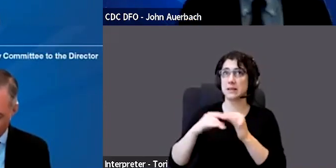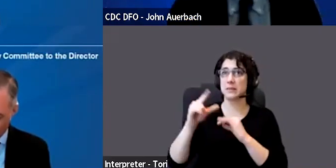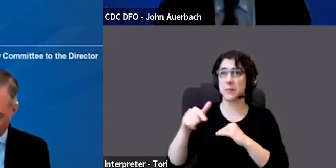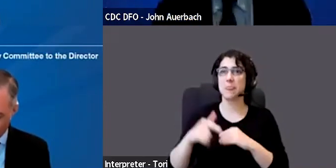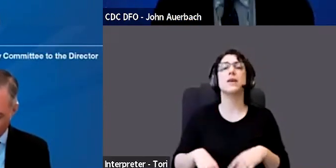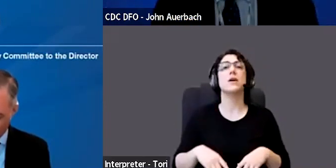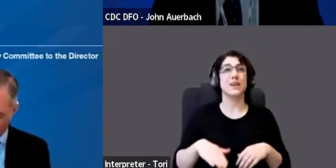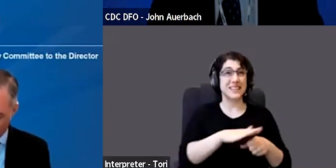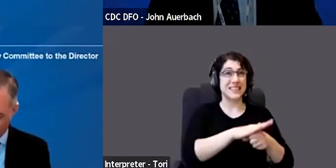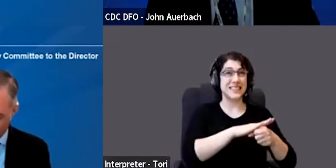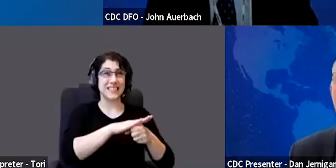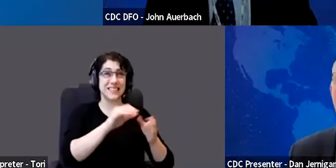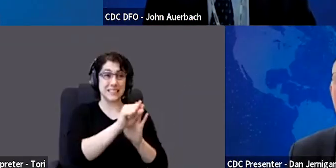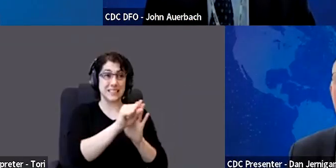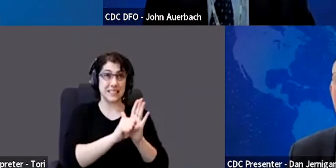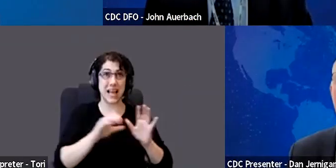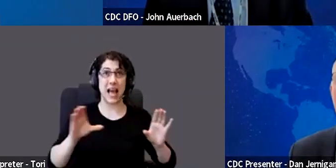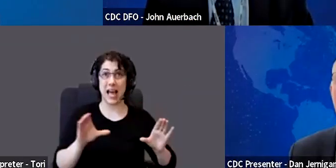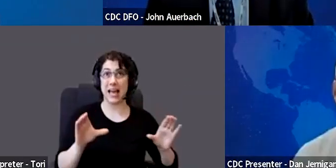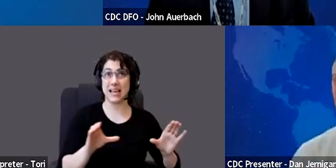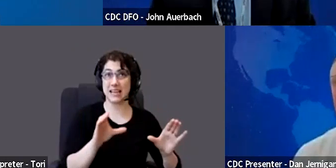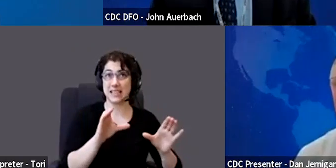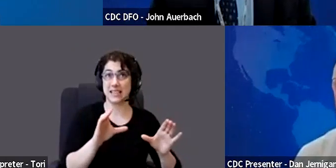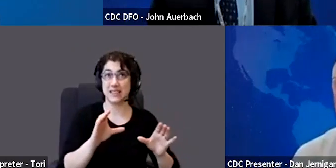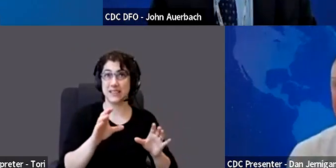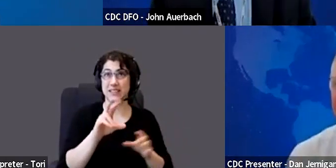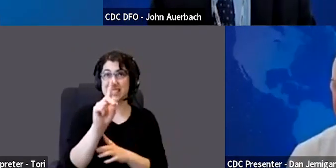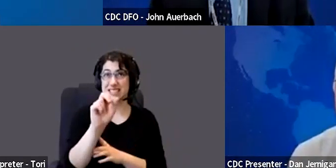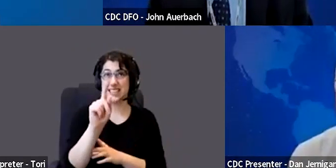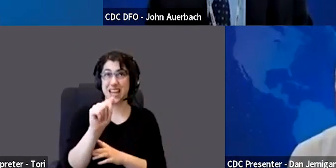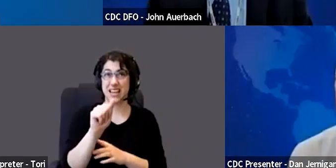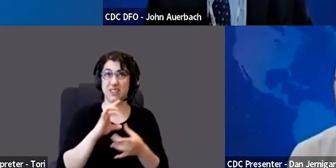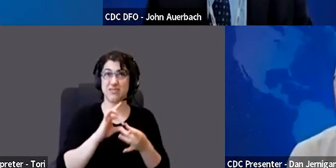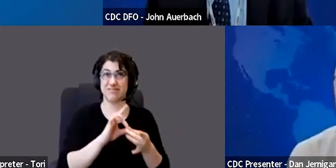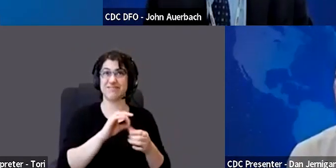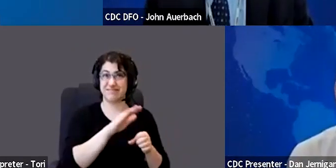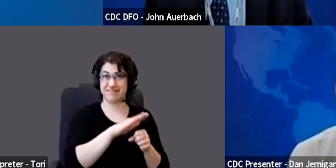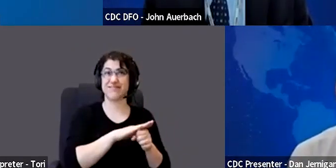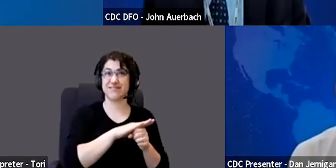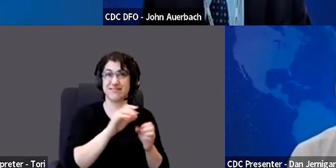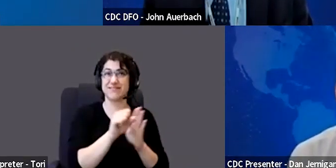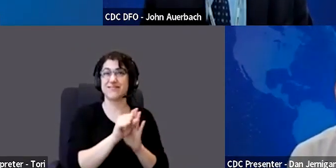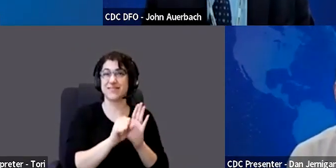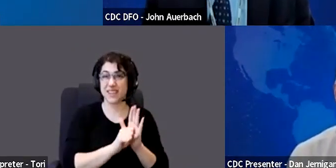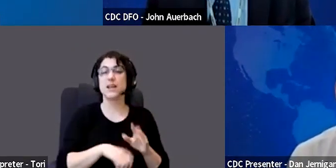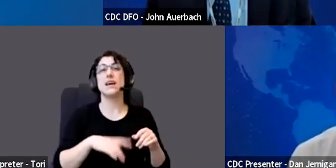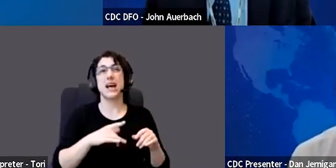active experience in state and local data and issues is current -- is highest on the list in terms